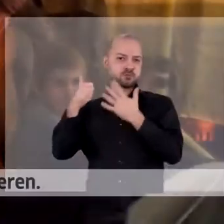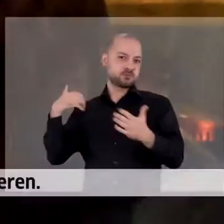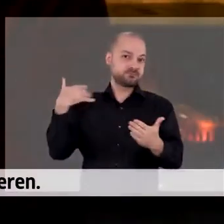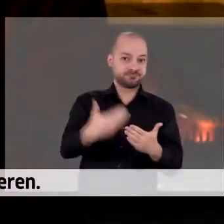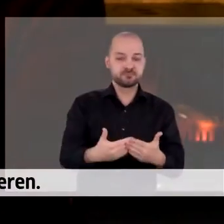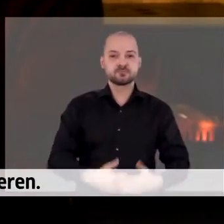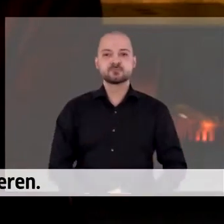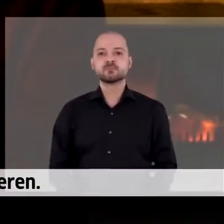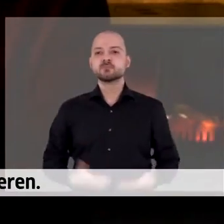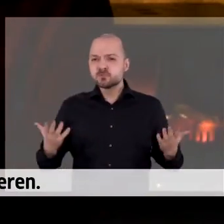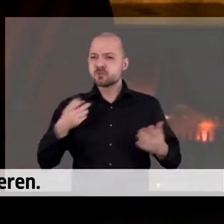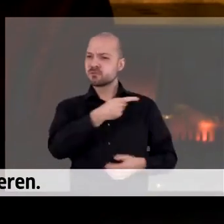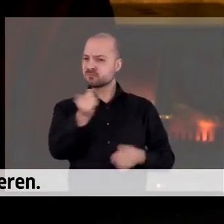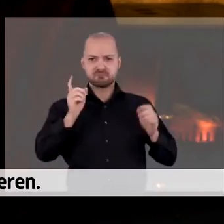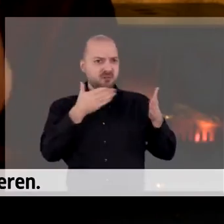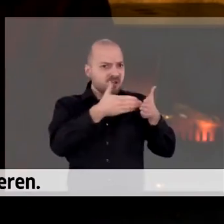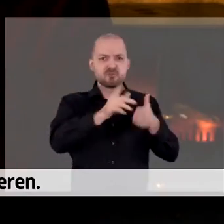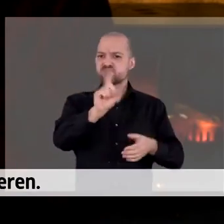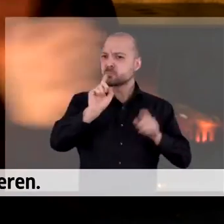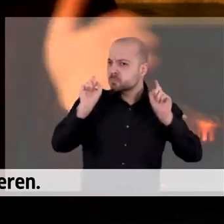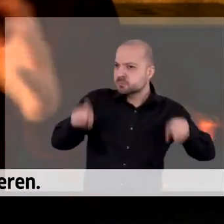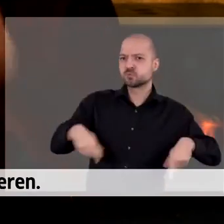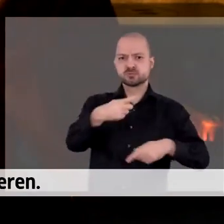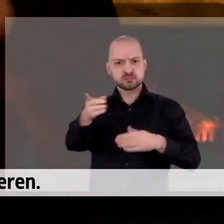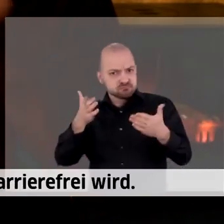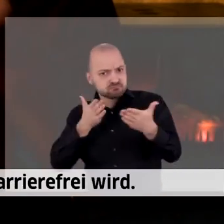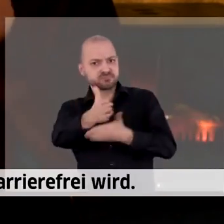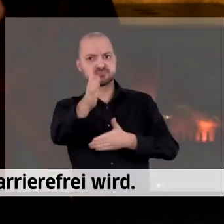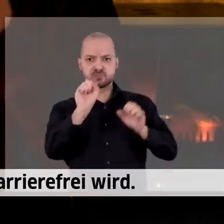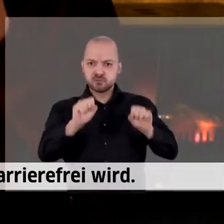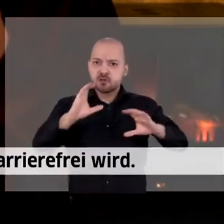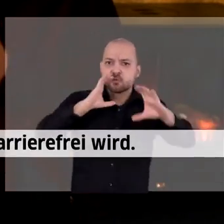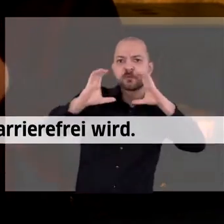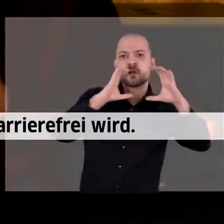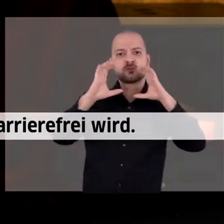Gero Scholtz, German Association for the Deaf in Berlin